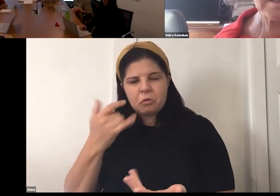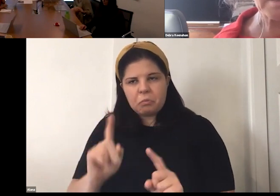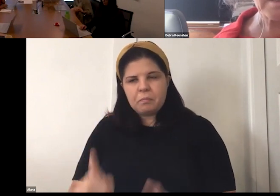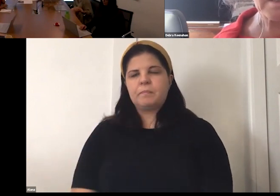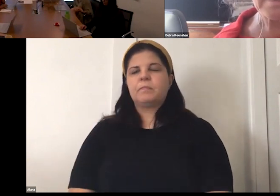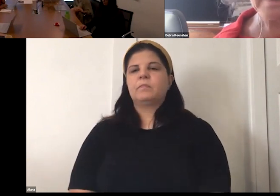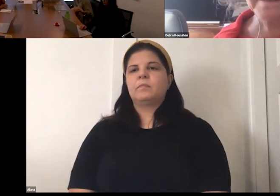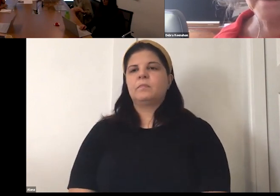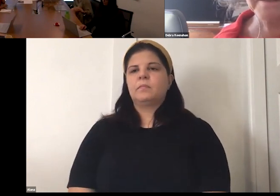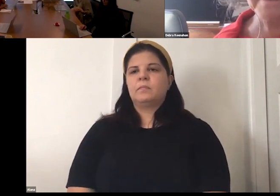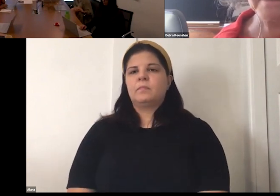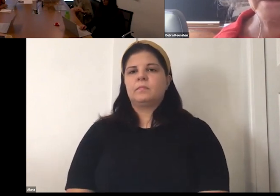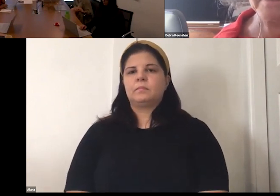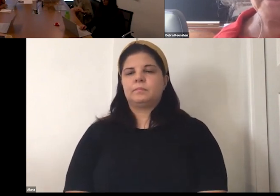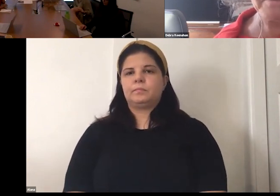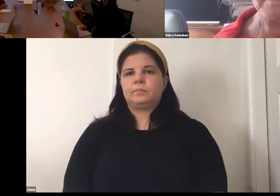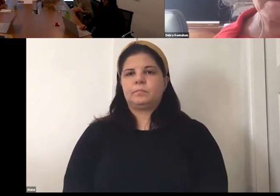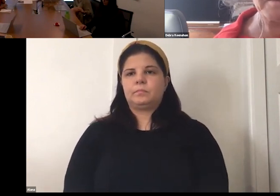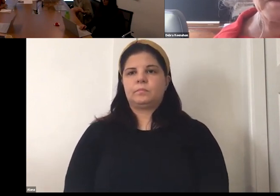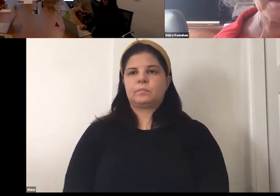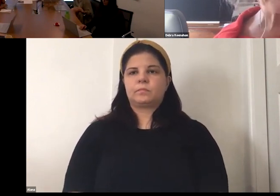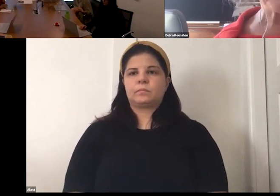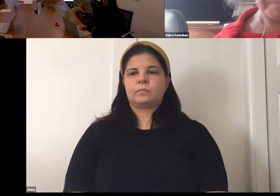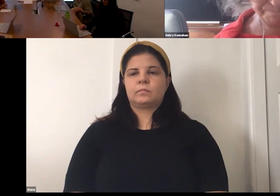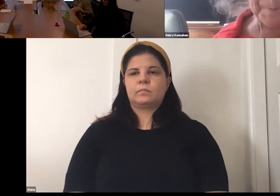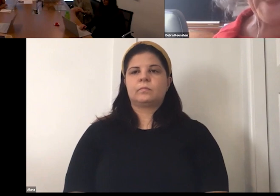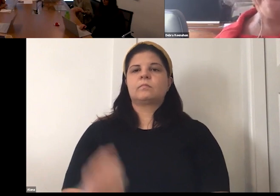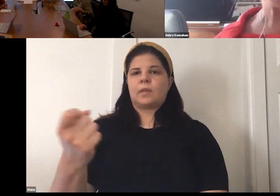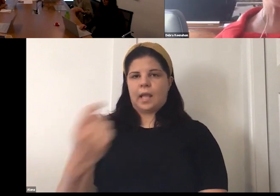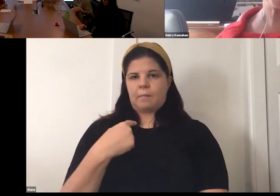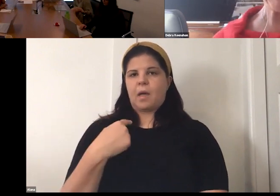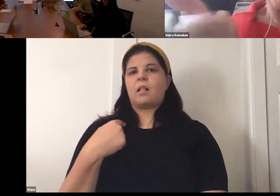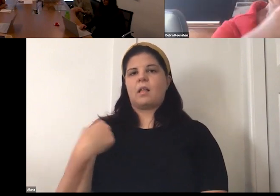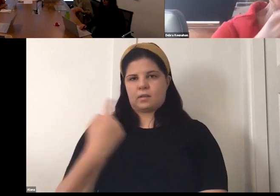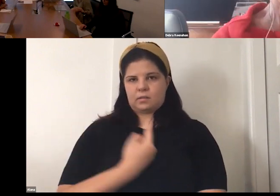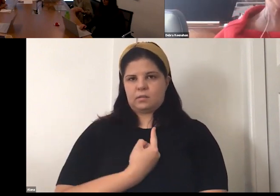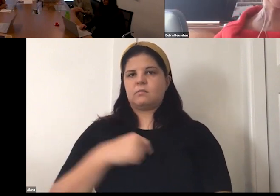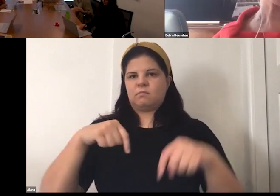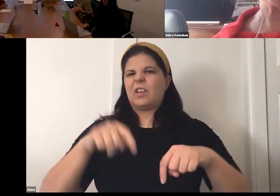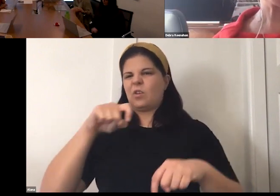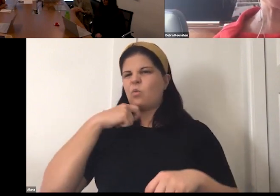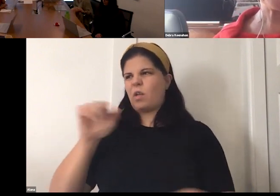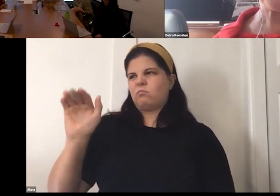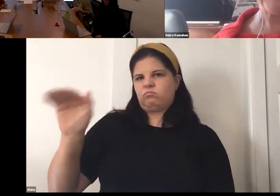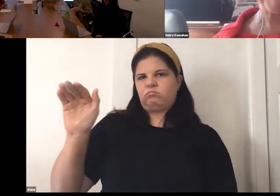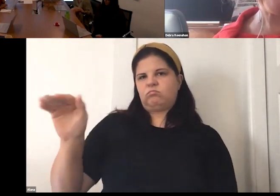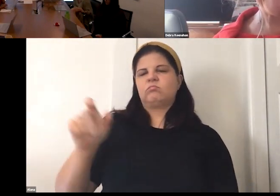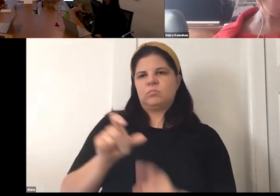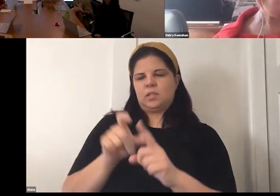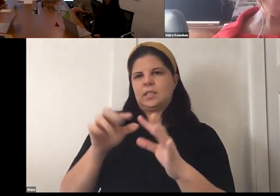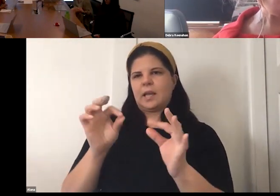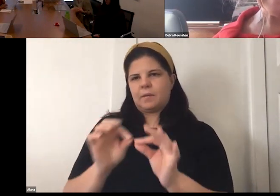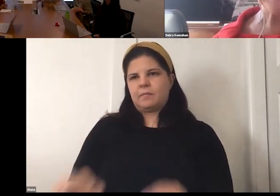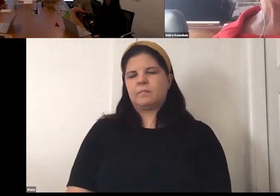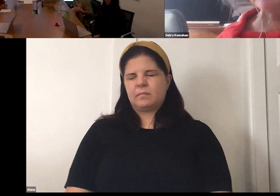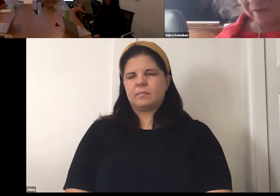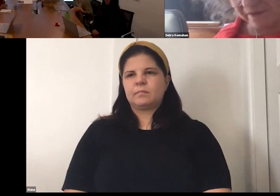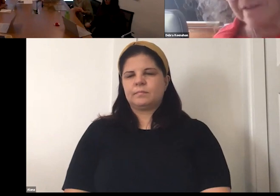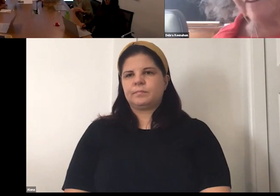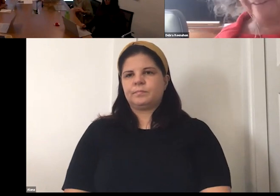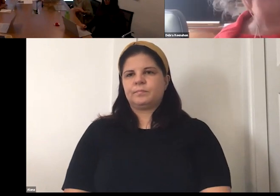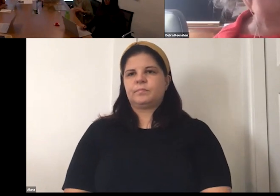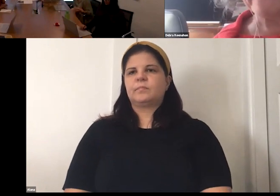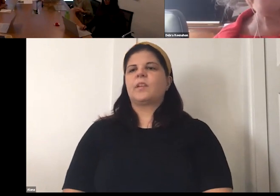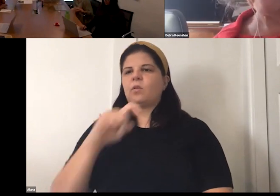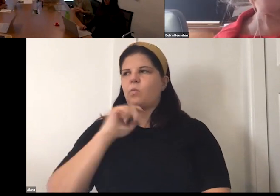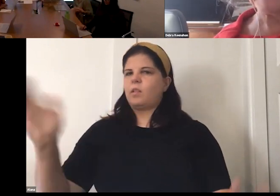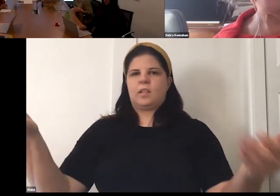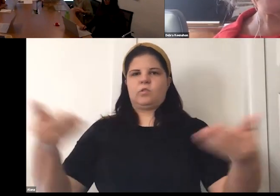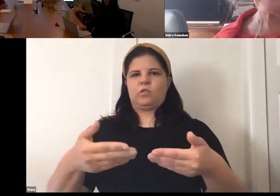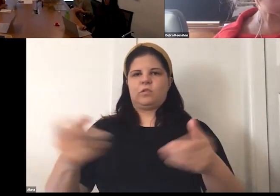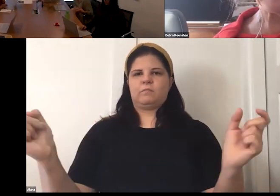Email us and we'll email you and you'll email us and say, "Yes, send Michelle's